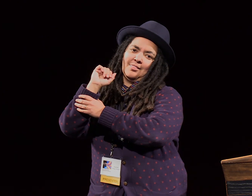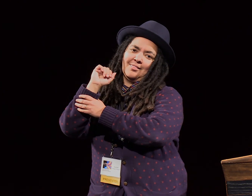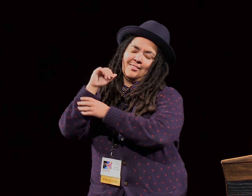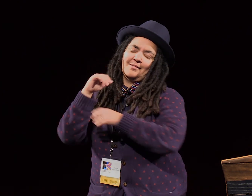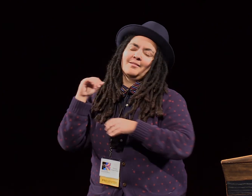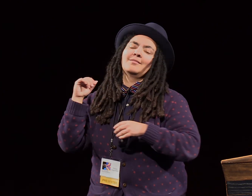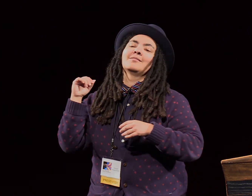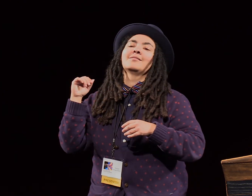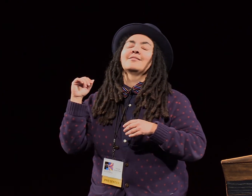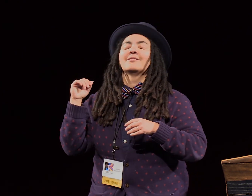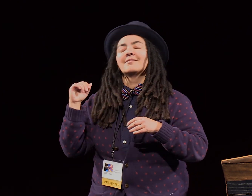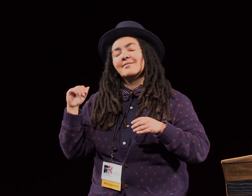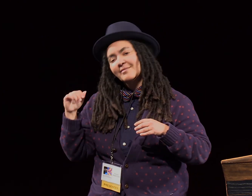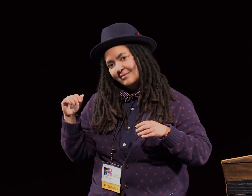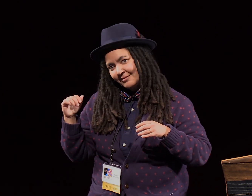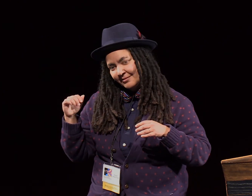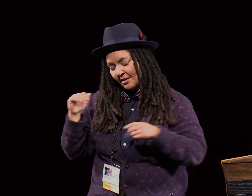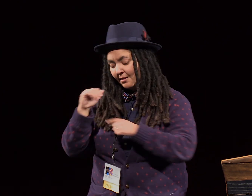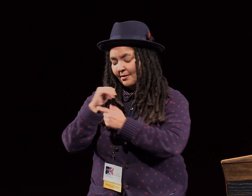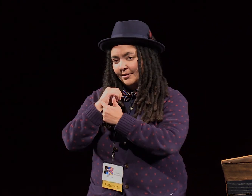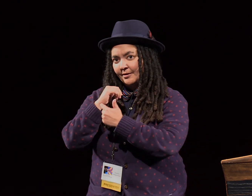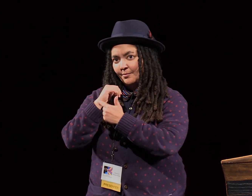you'll see John signs a very specific way.